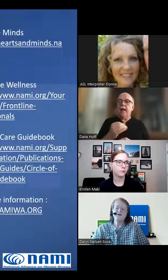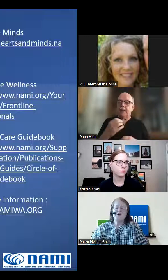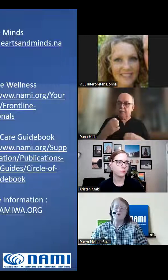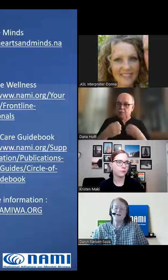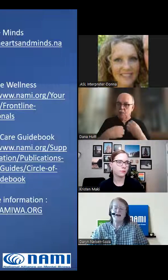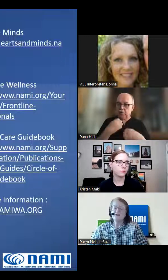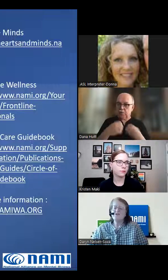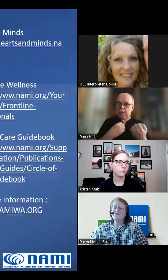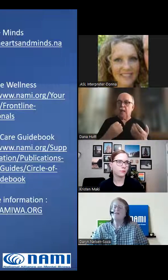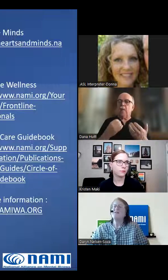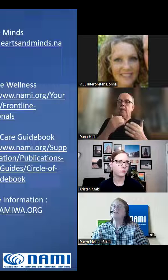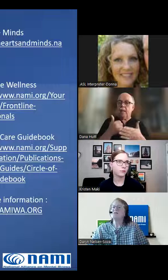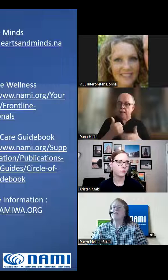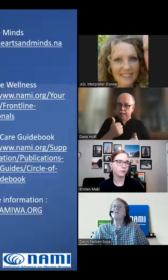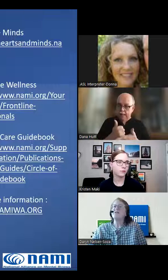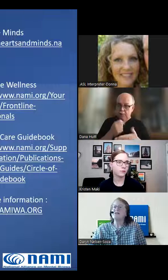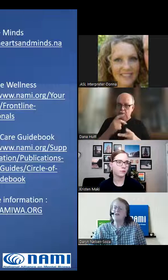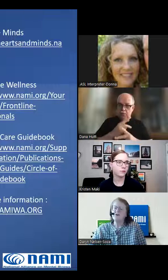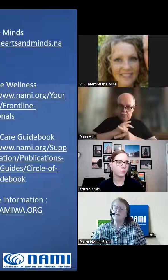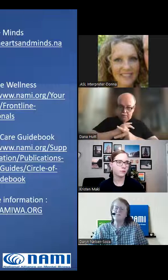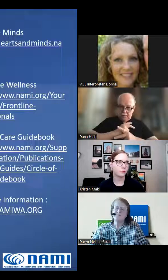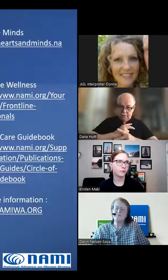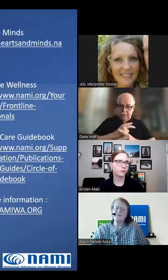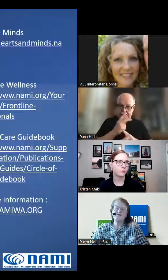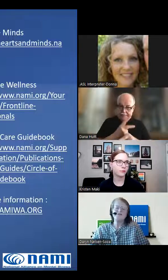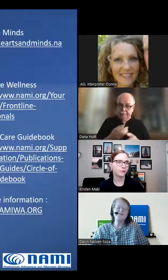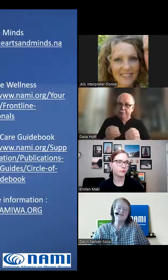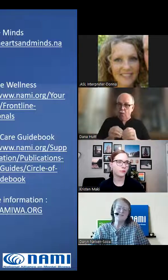like -- if we look at the next slide, I want to point out to you